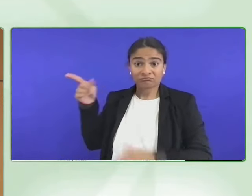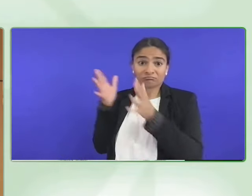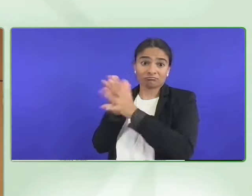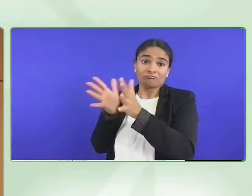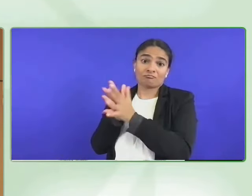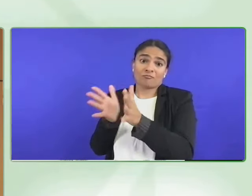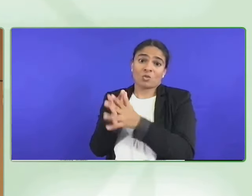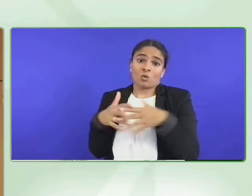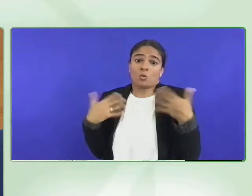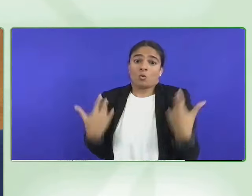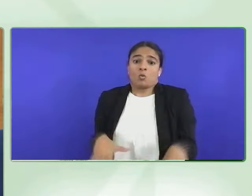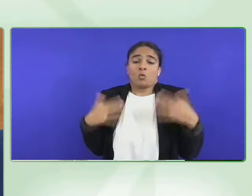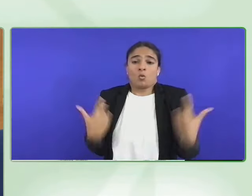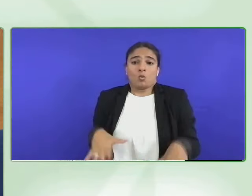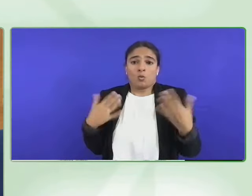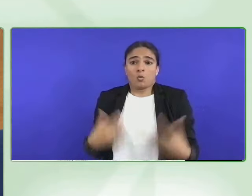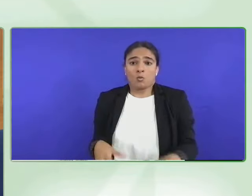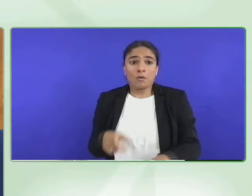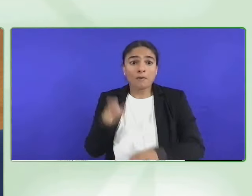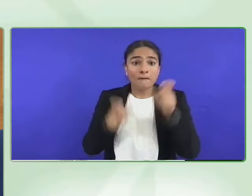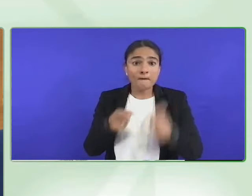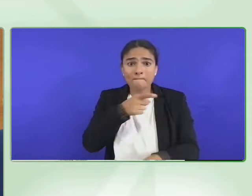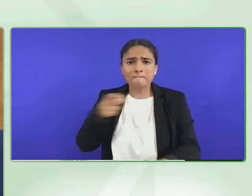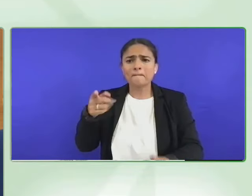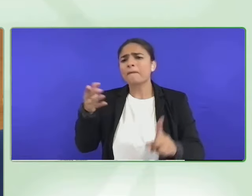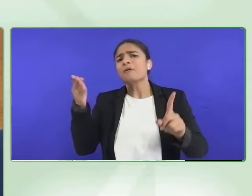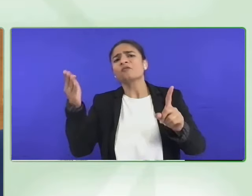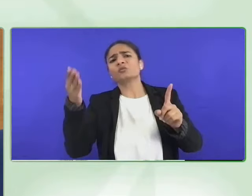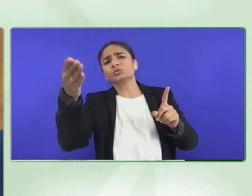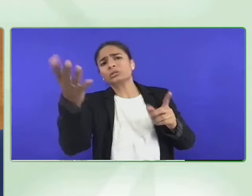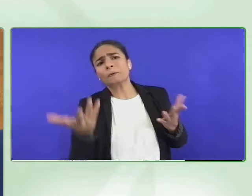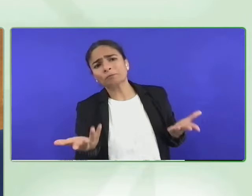but the biggest challenge that people with disabilities have a